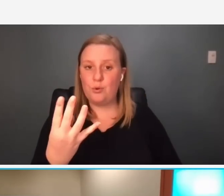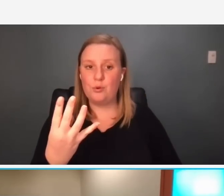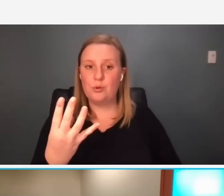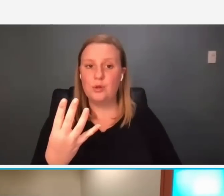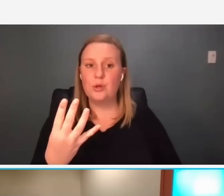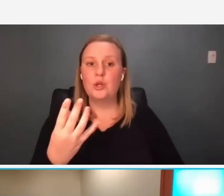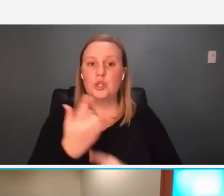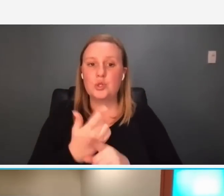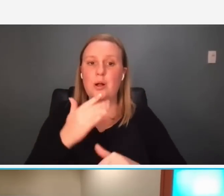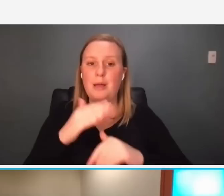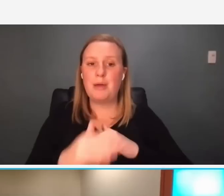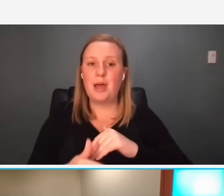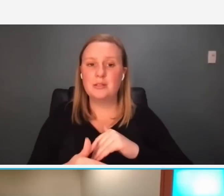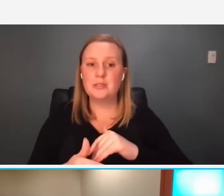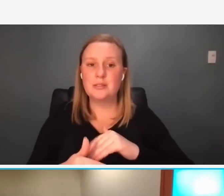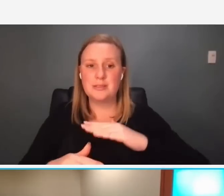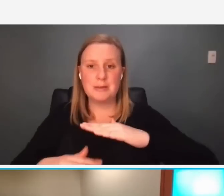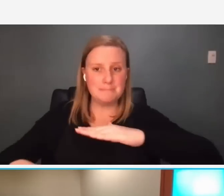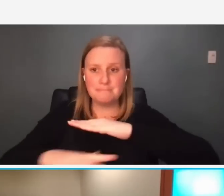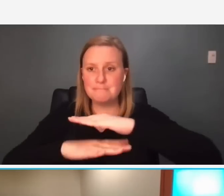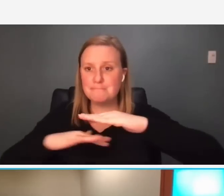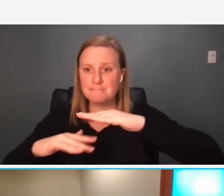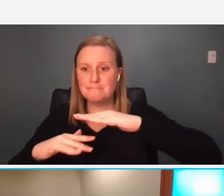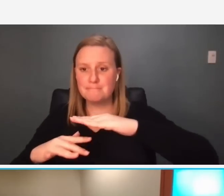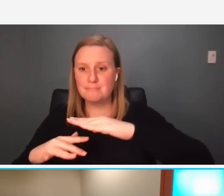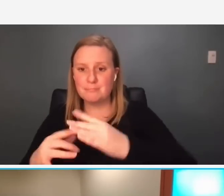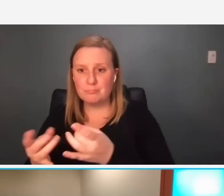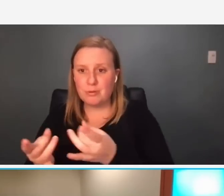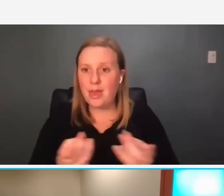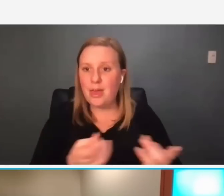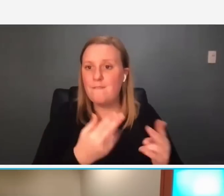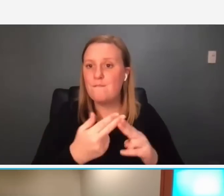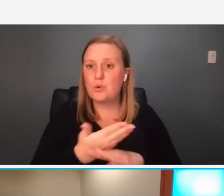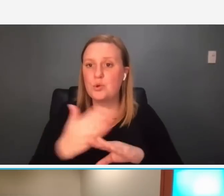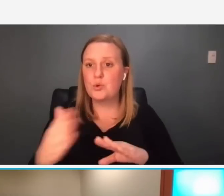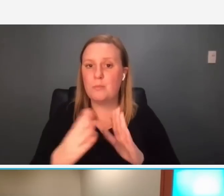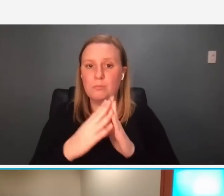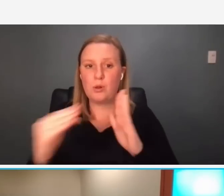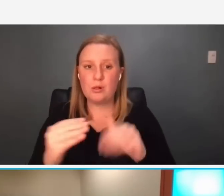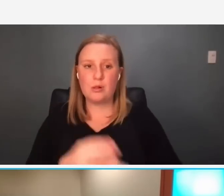foundations of the new model and I'll take you through those now.